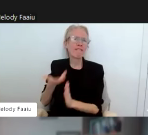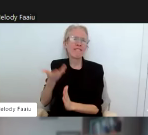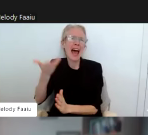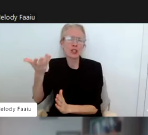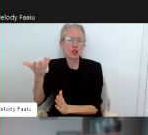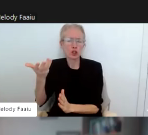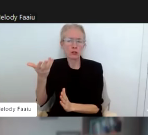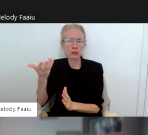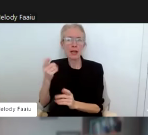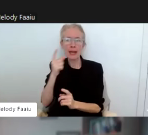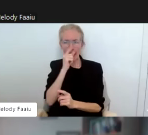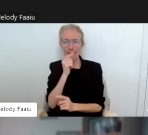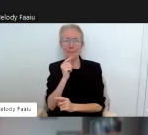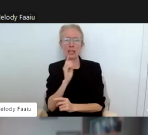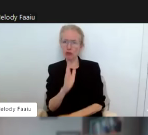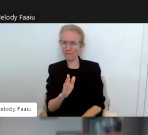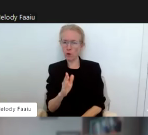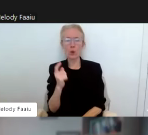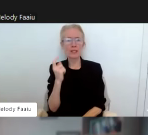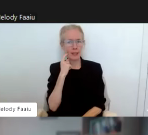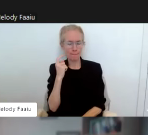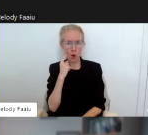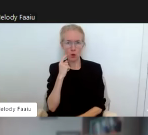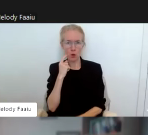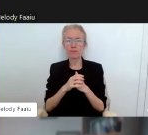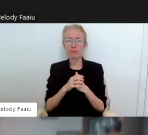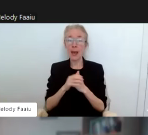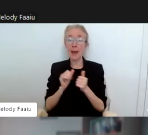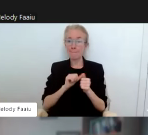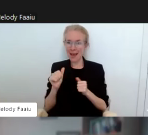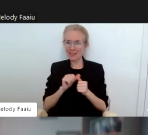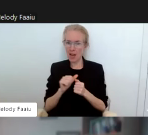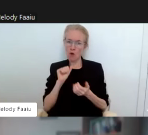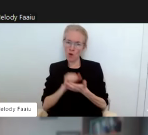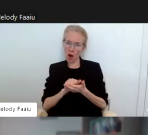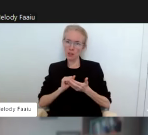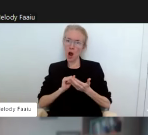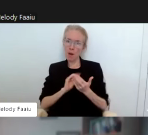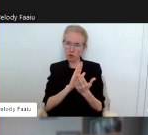crossed out. This is about getting the nuts and bolts right. Picture